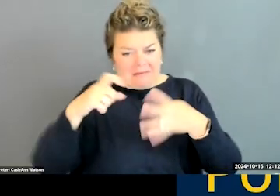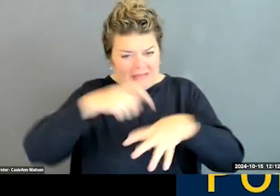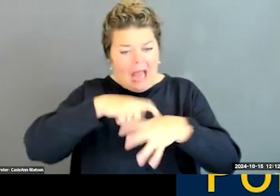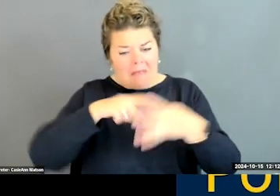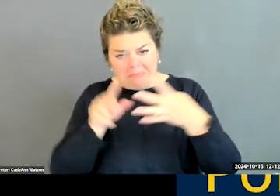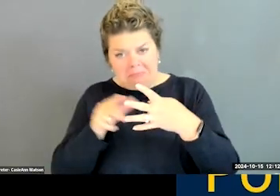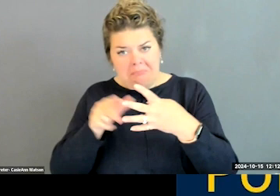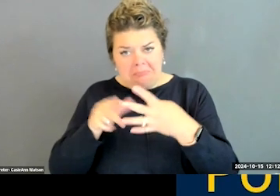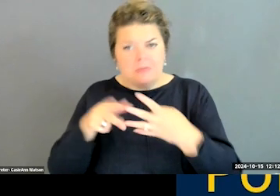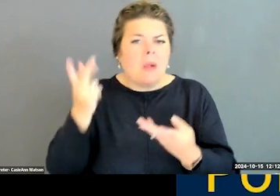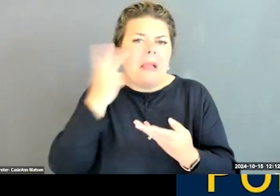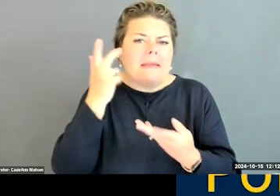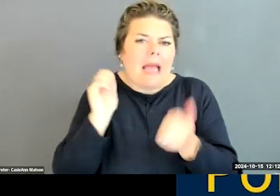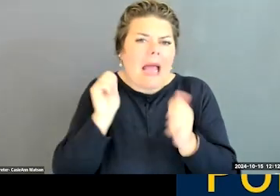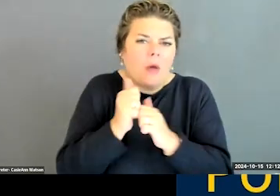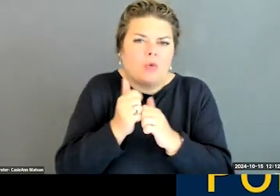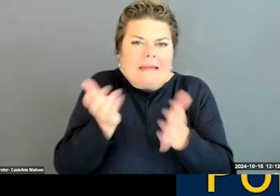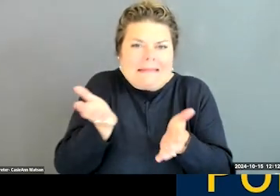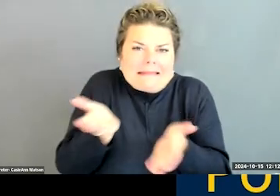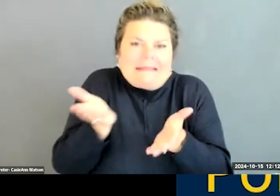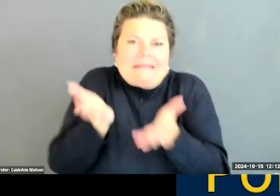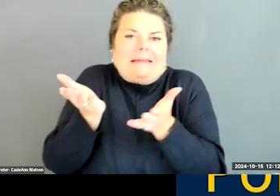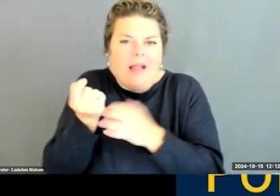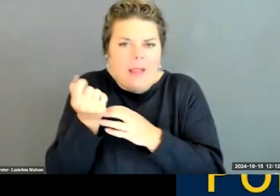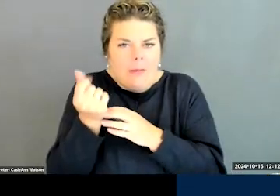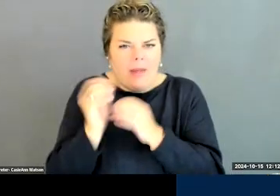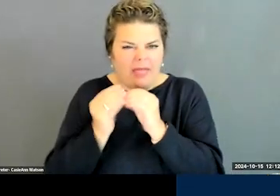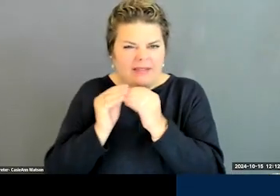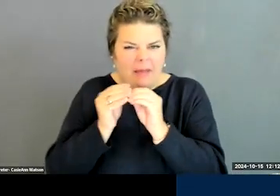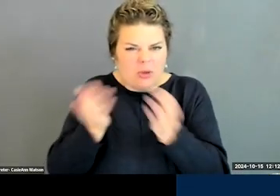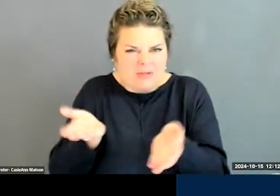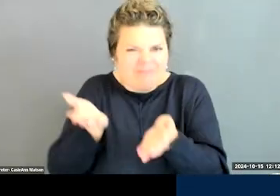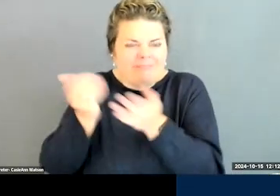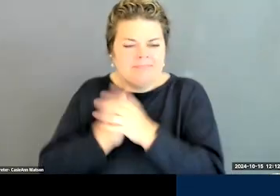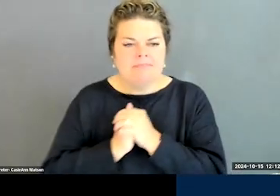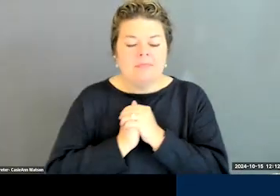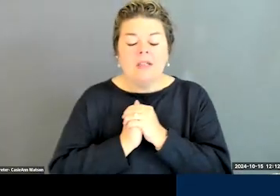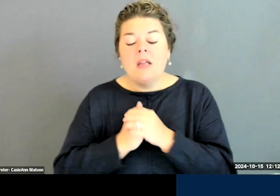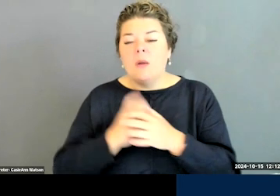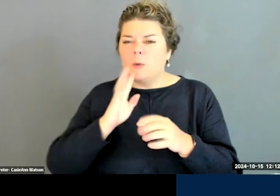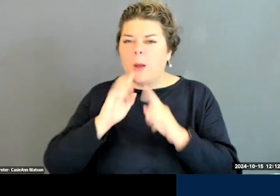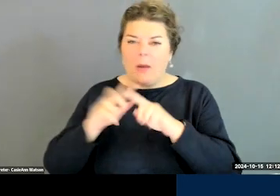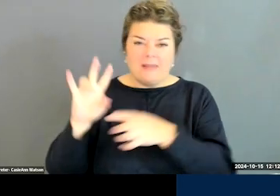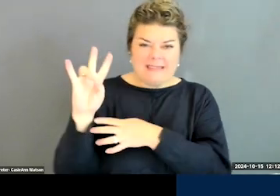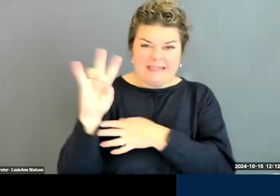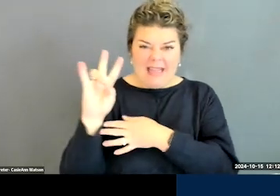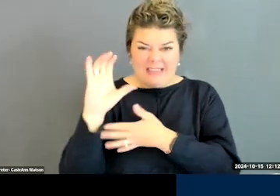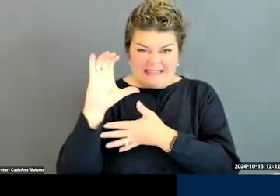So let's see what we can do to maybe bump those numbers up a bit when we talk about the Seven Cs of Effective Communication.